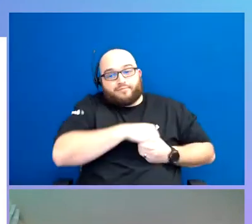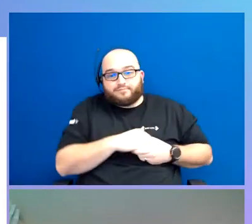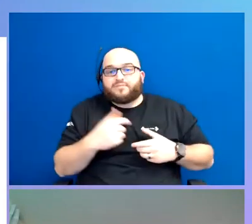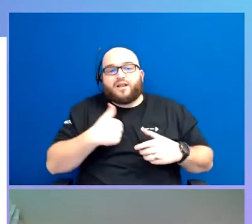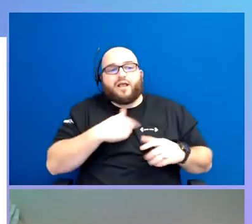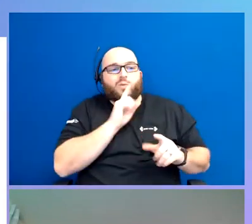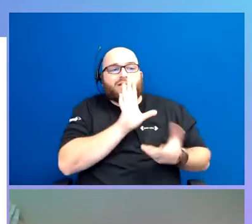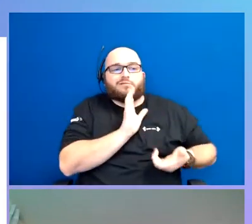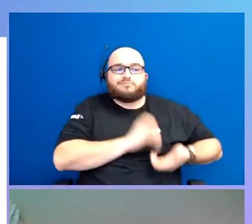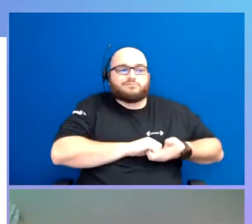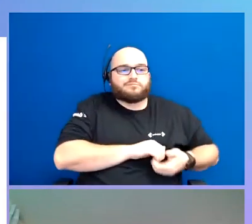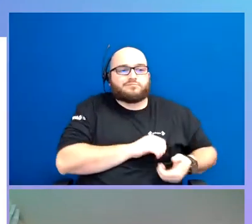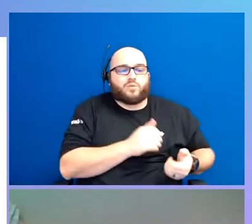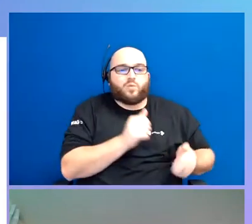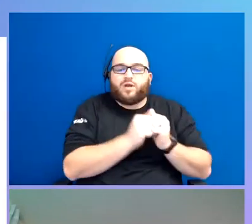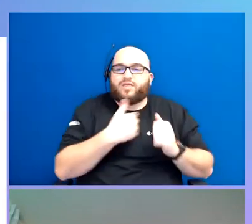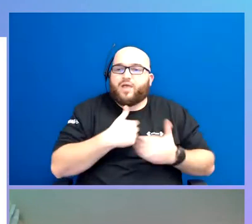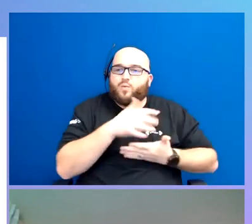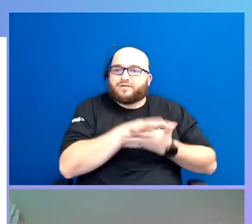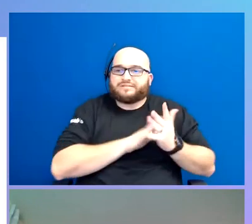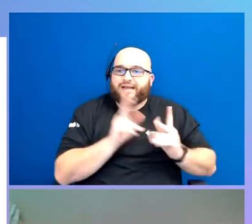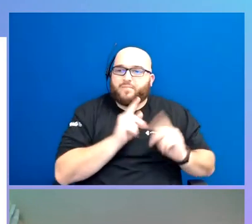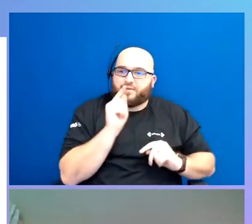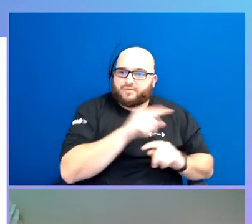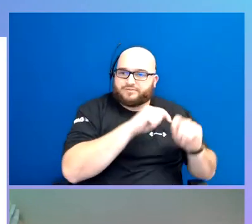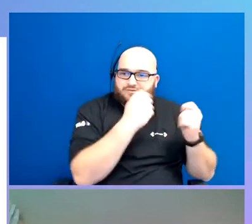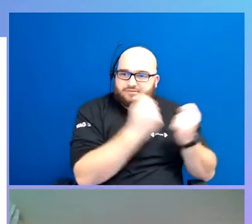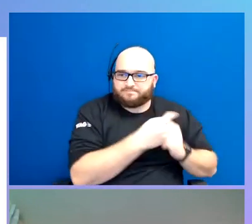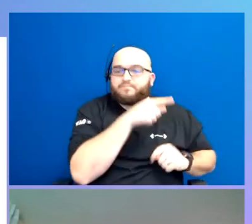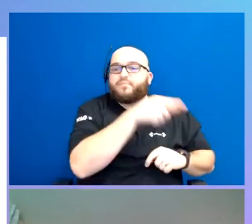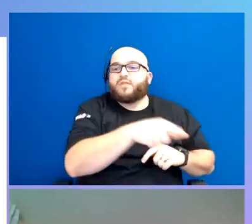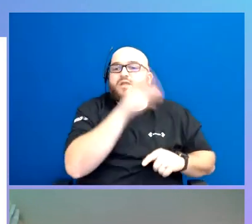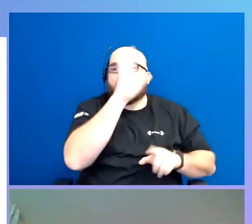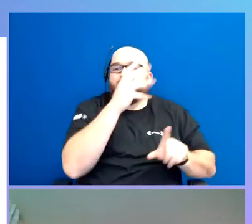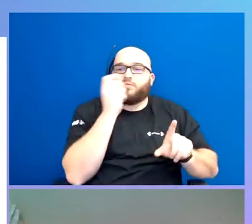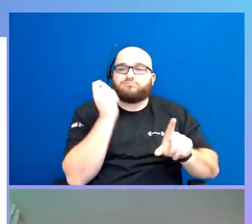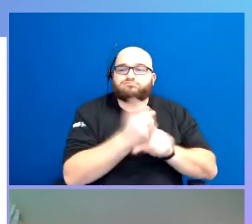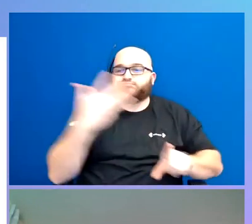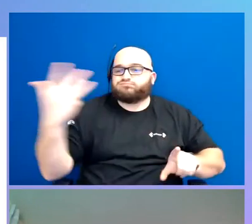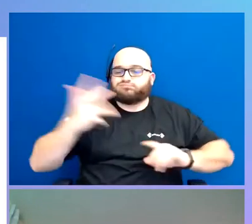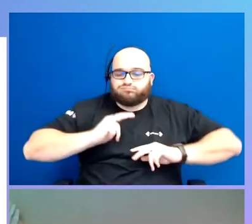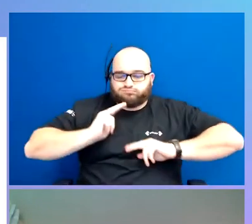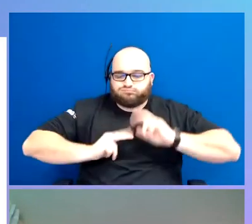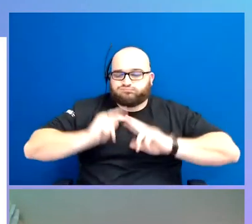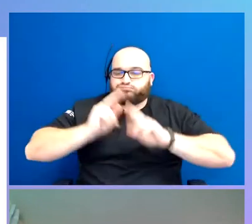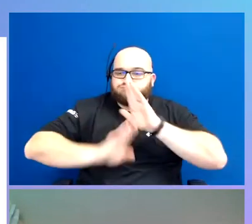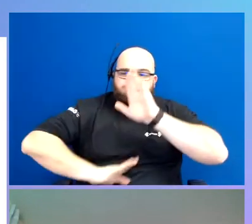with our design folks. Uh, they build out very, very fantastic,